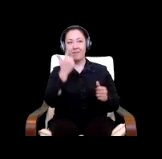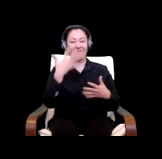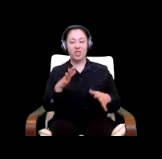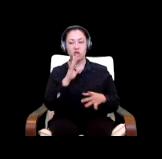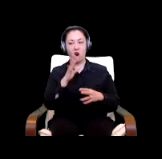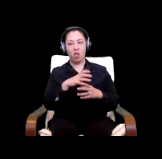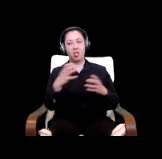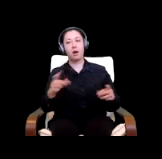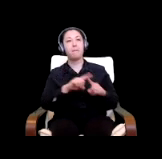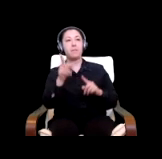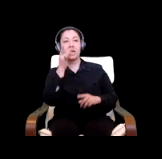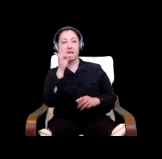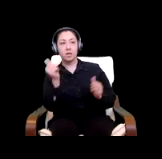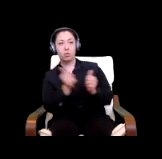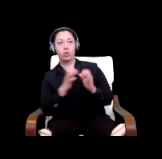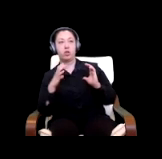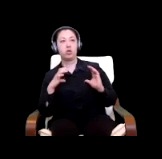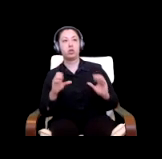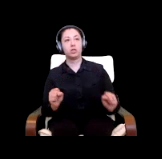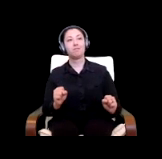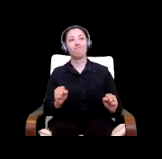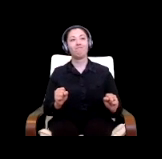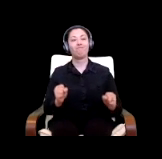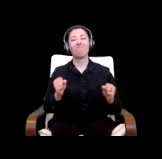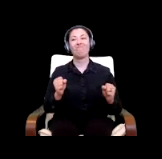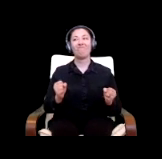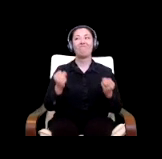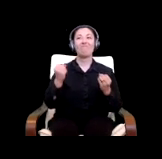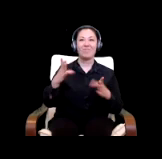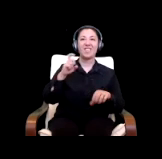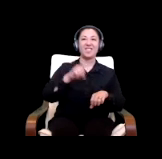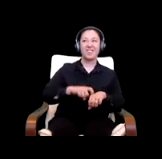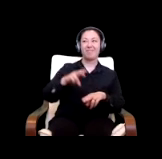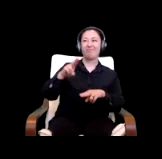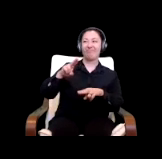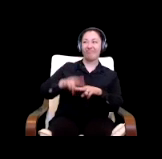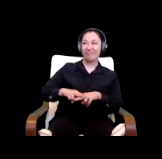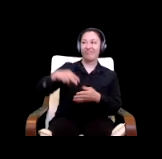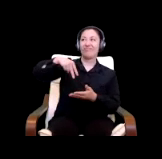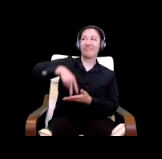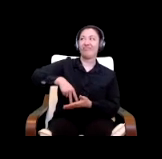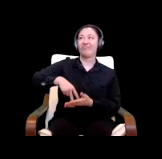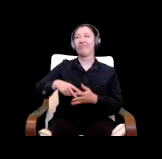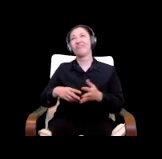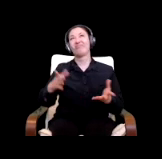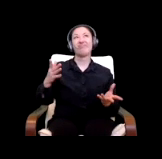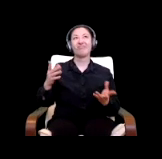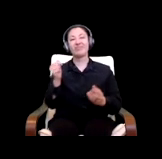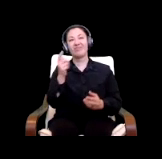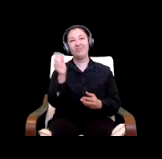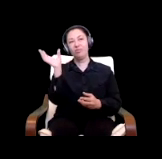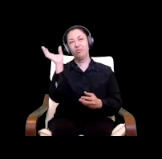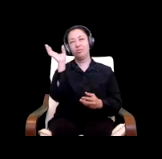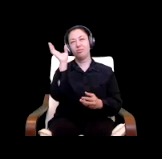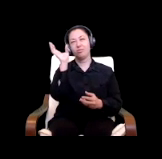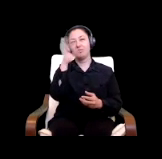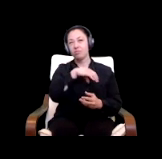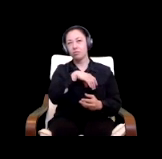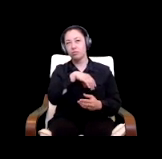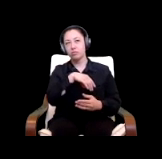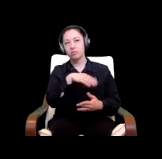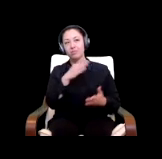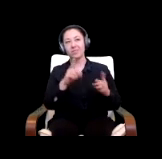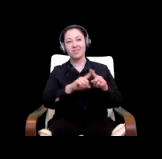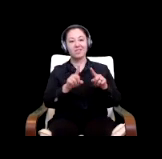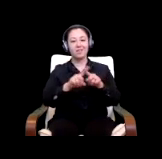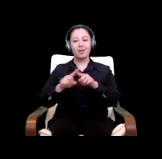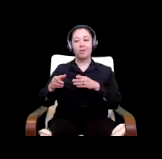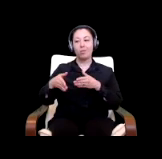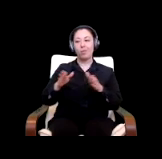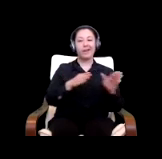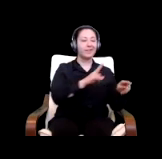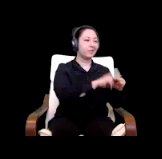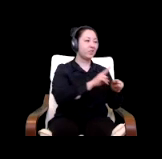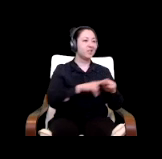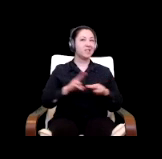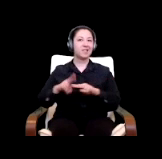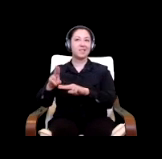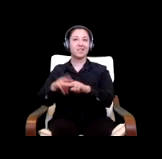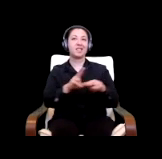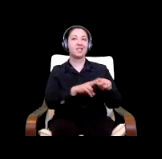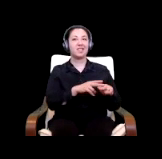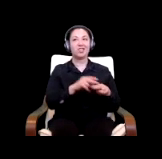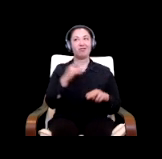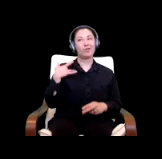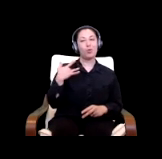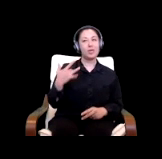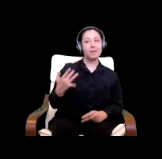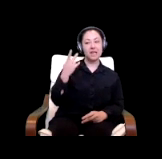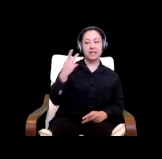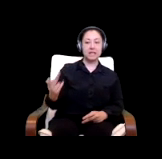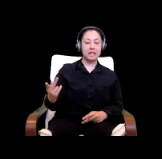CHARGE often have unconventional postures and they will sit in different ways to sit